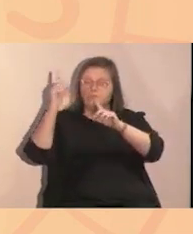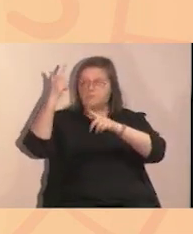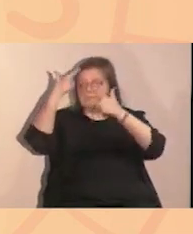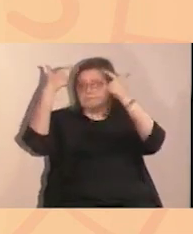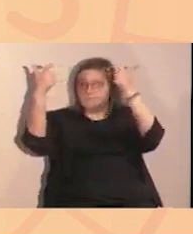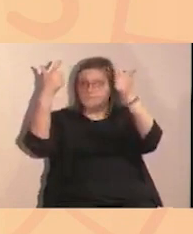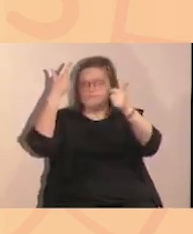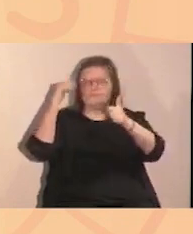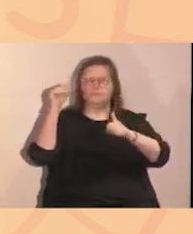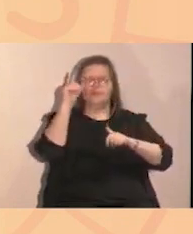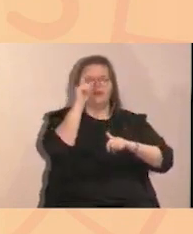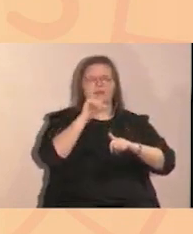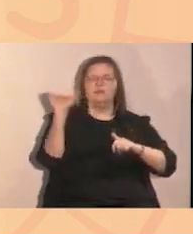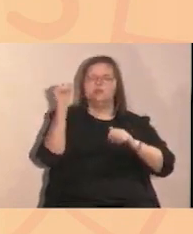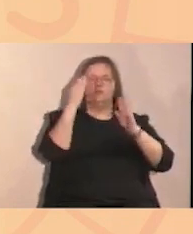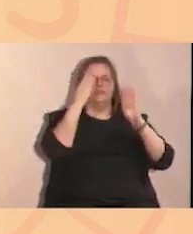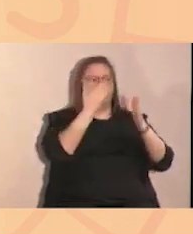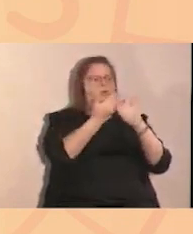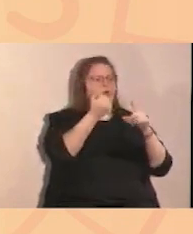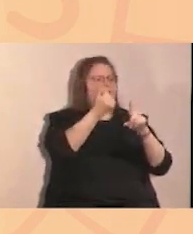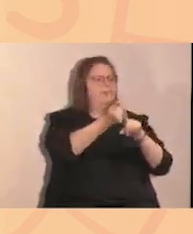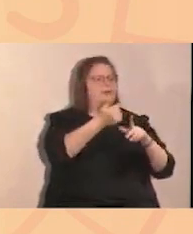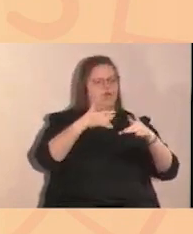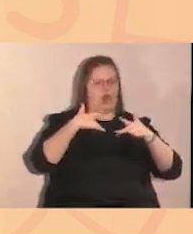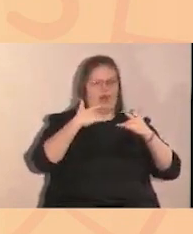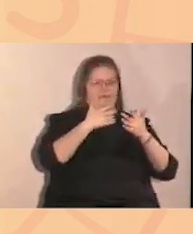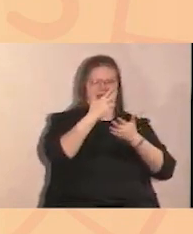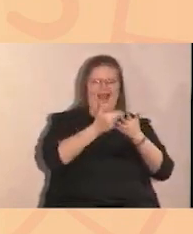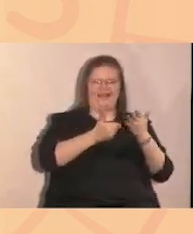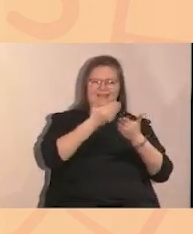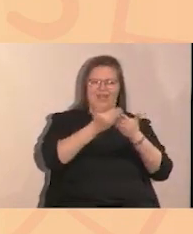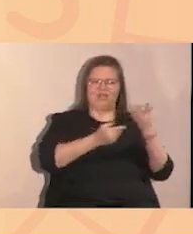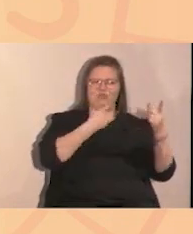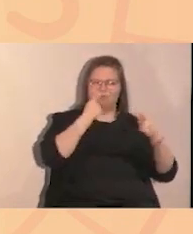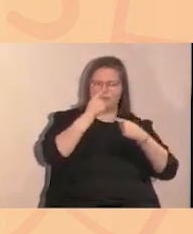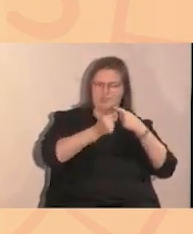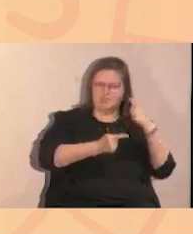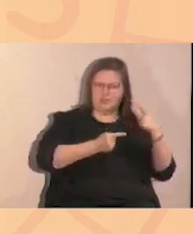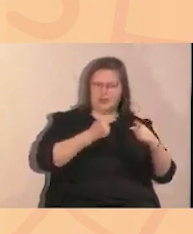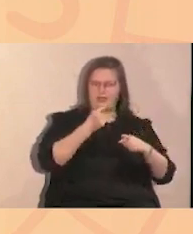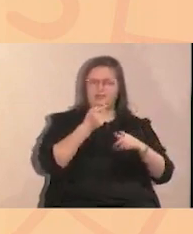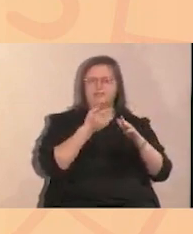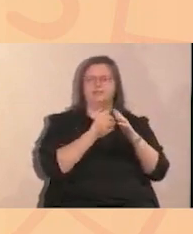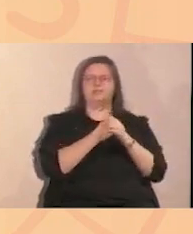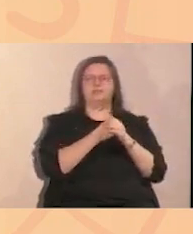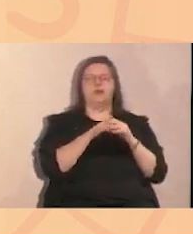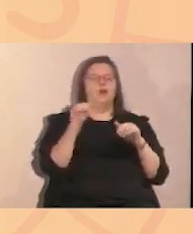could and should be focused on impacting the lives of artists and storytellers who featured within. And they should celebrate these people